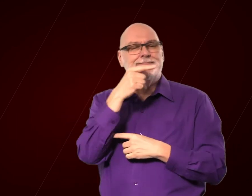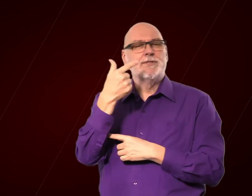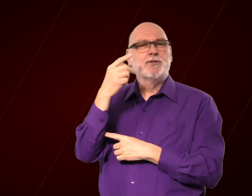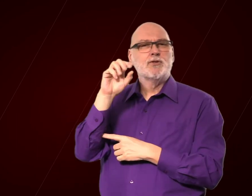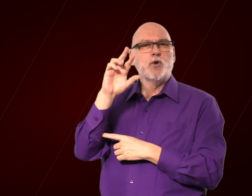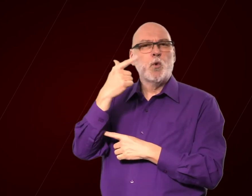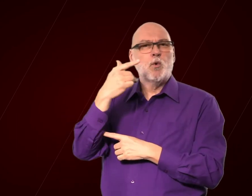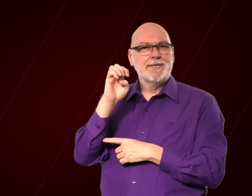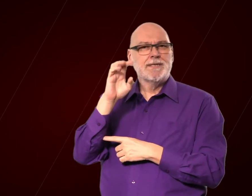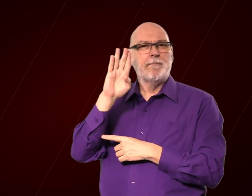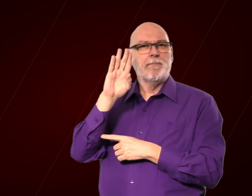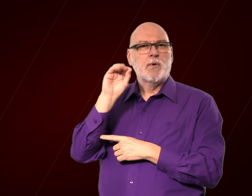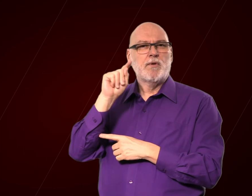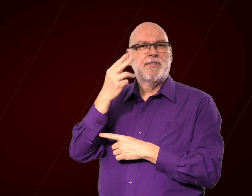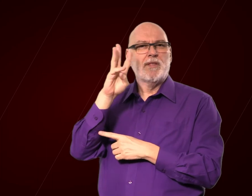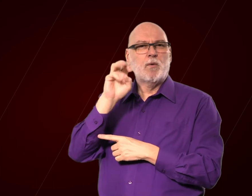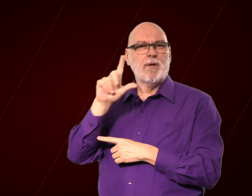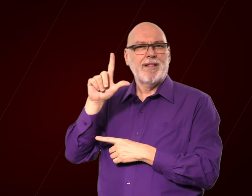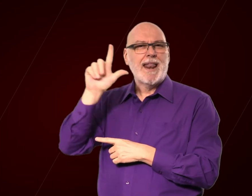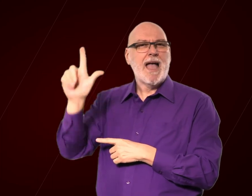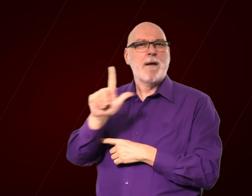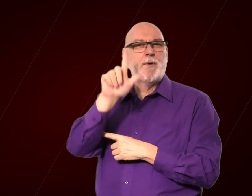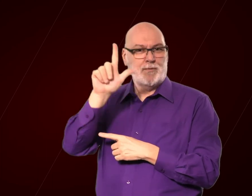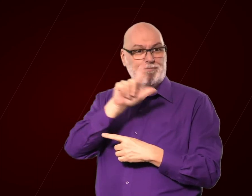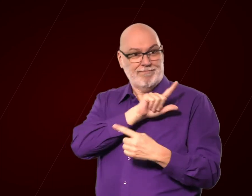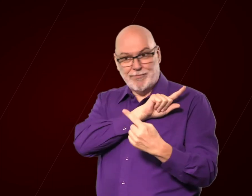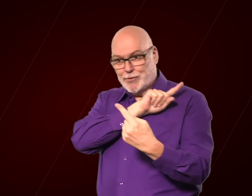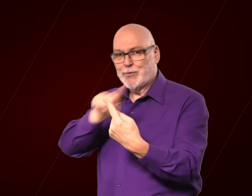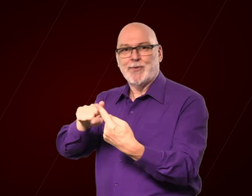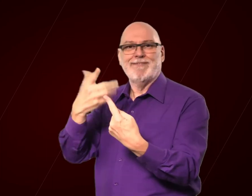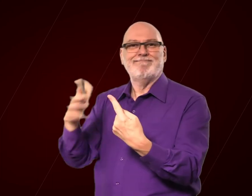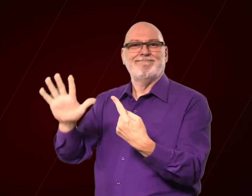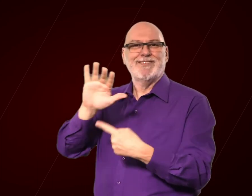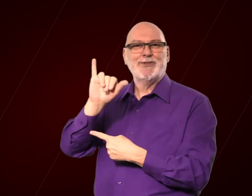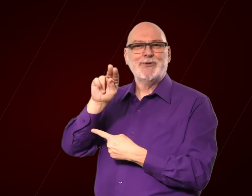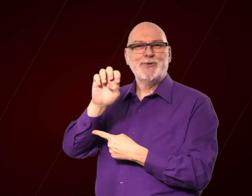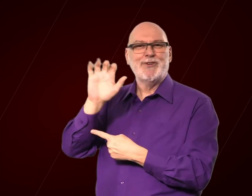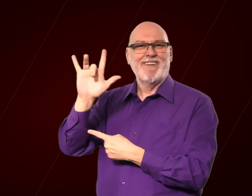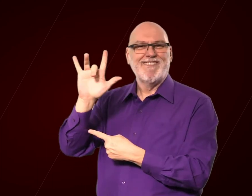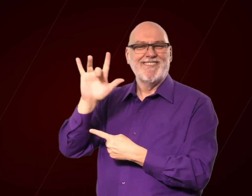in the George Bothwell Library until June 25.